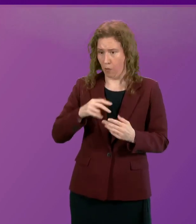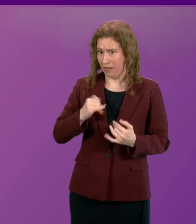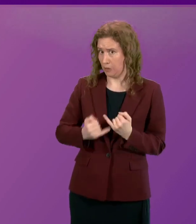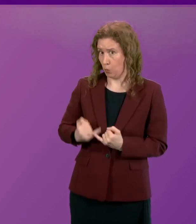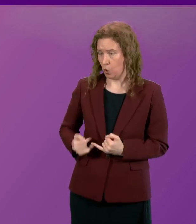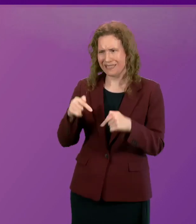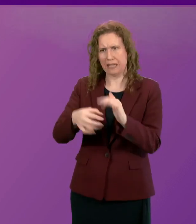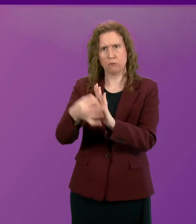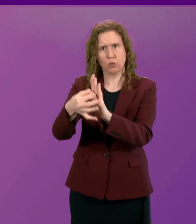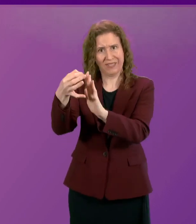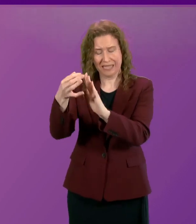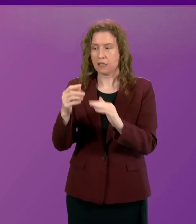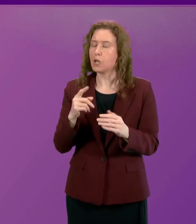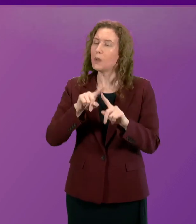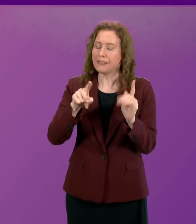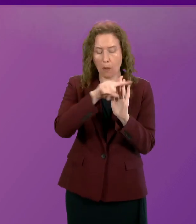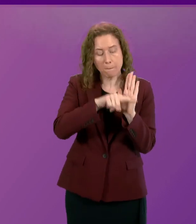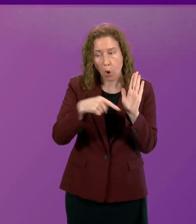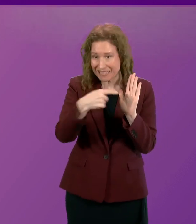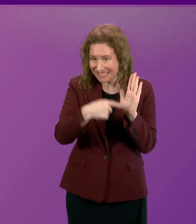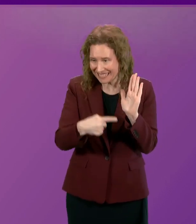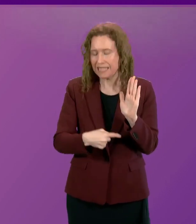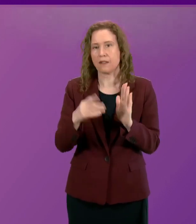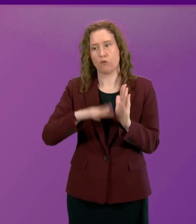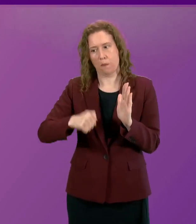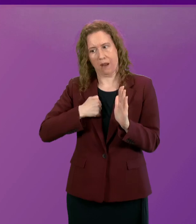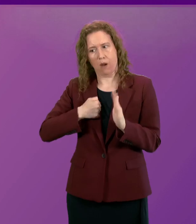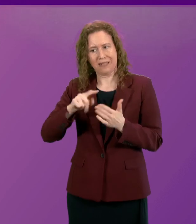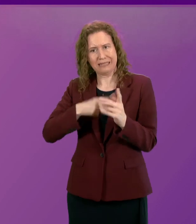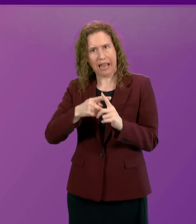There are differences in policy outcomes that come from the Government’s decisions